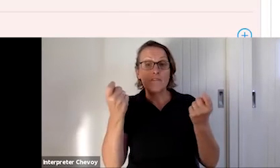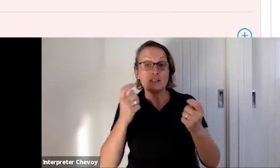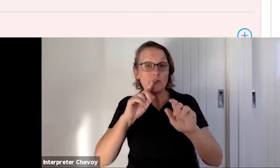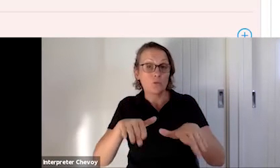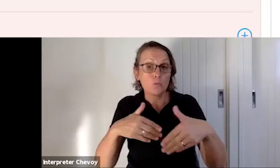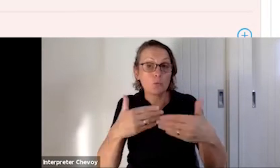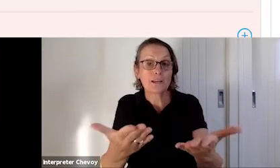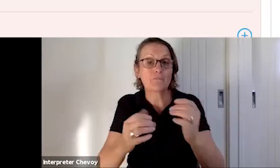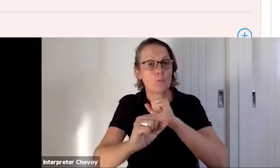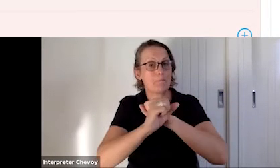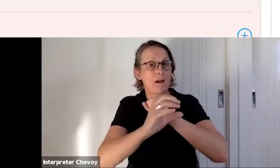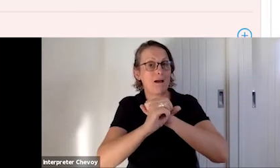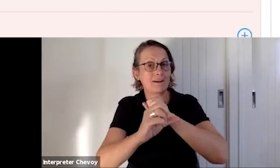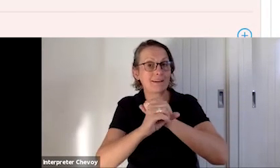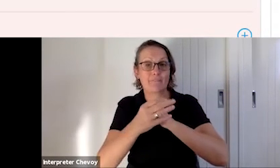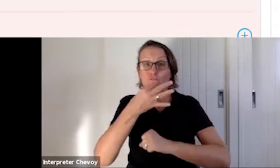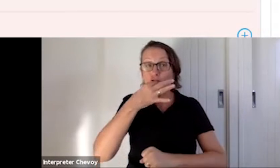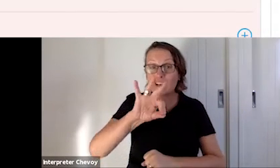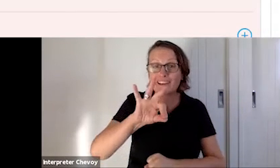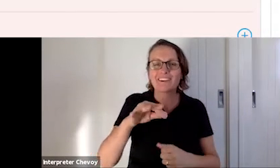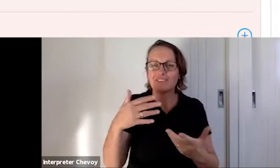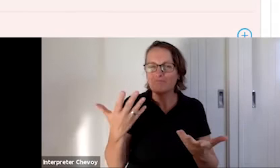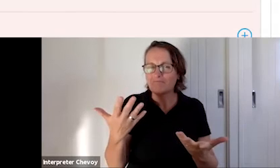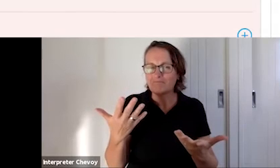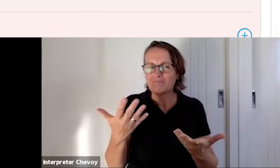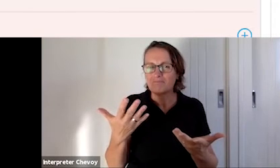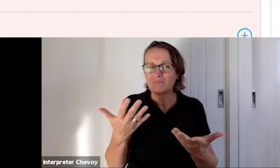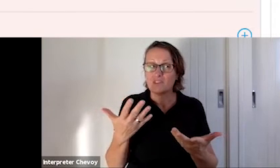promotions for your project that you don't have to pay for, that you normally would pay for.